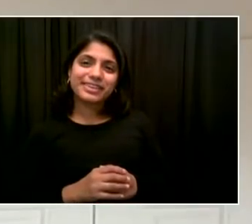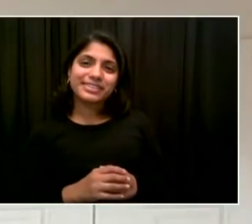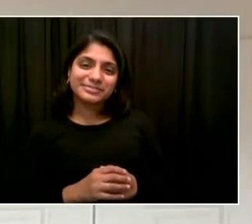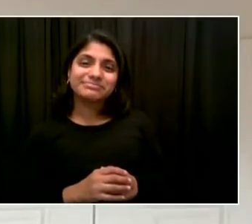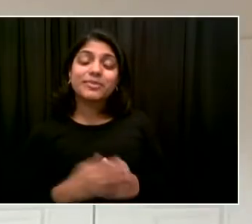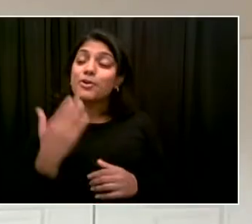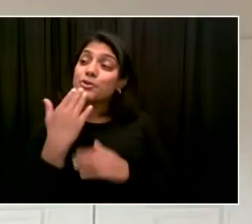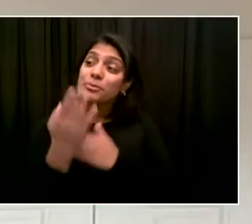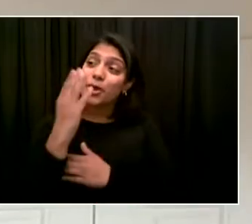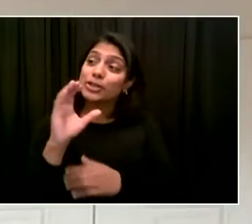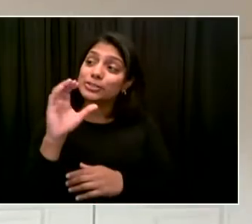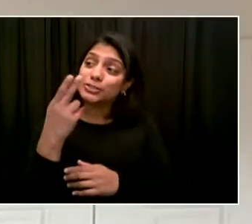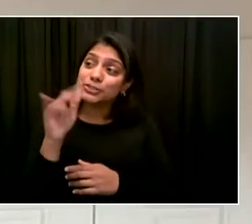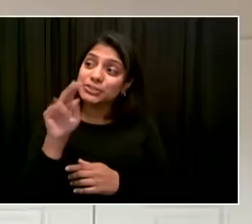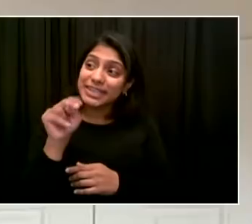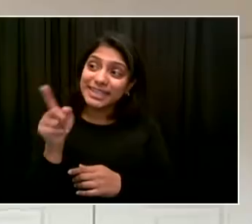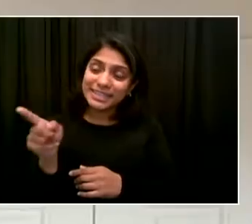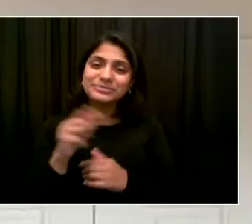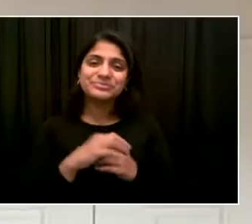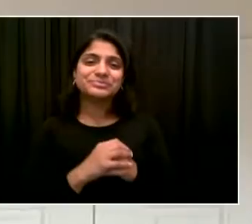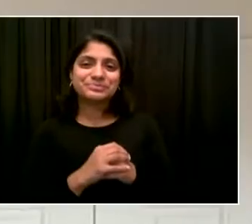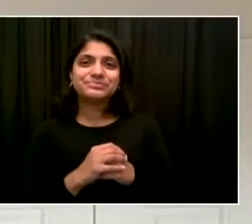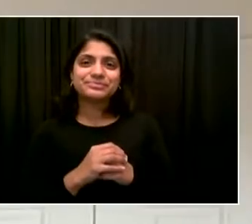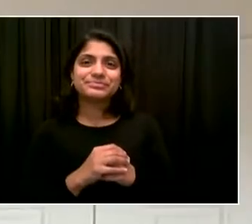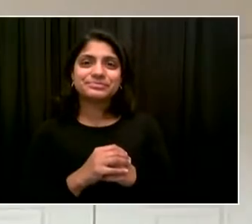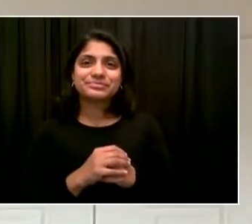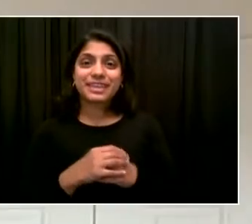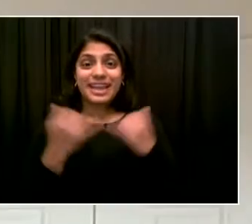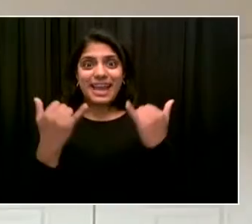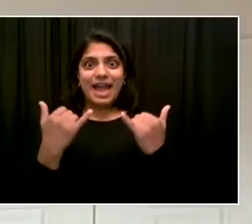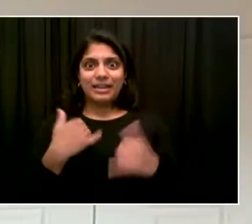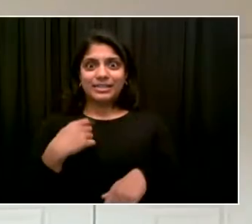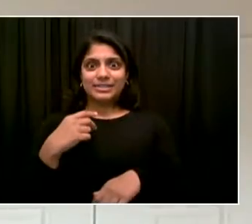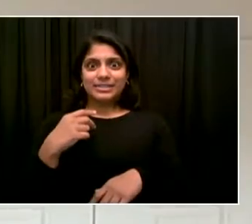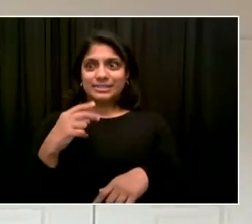MARGARET, GOOD TO SEE YOU.